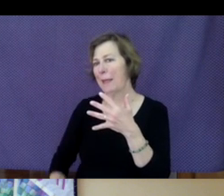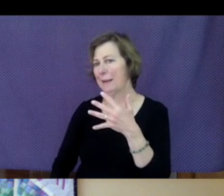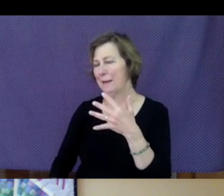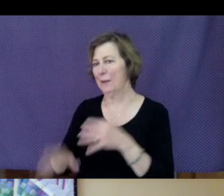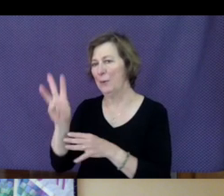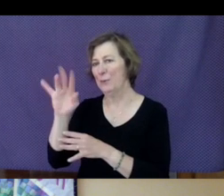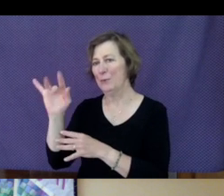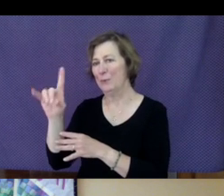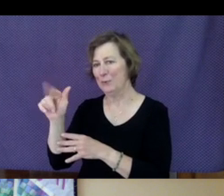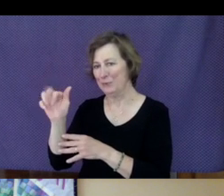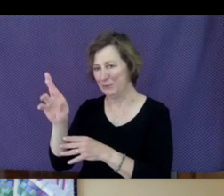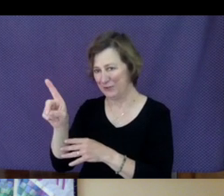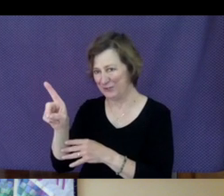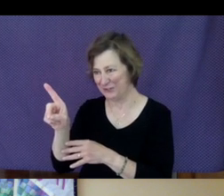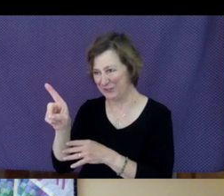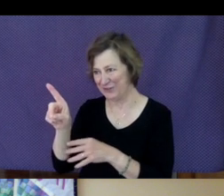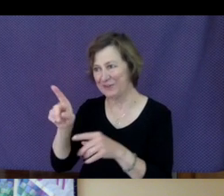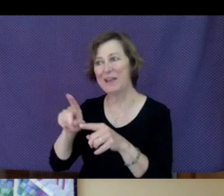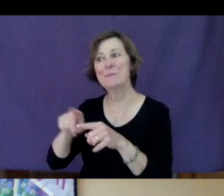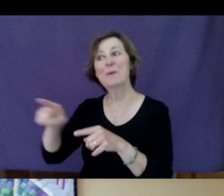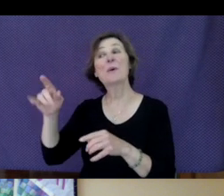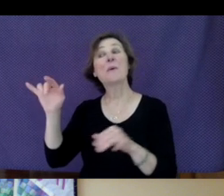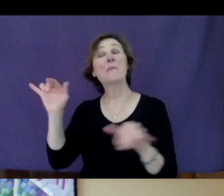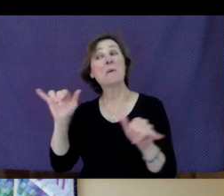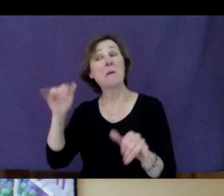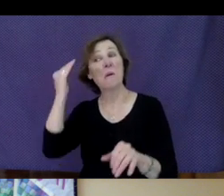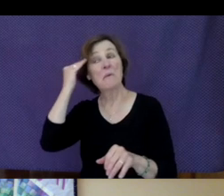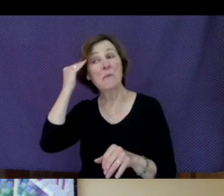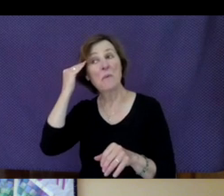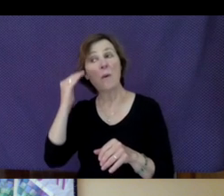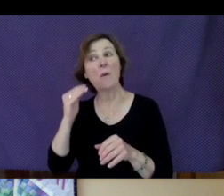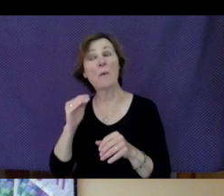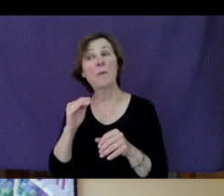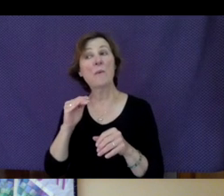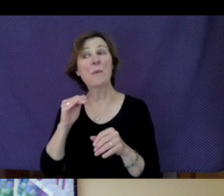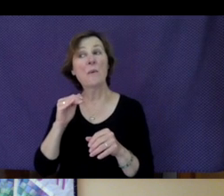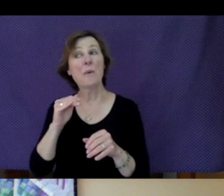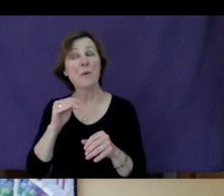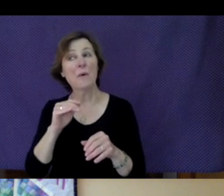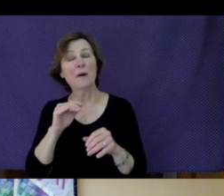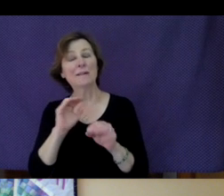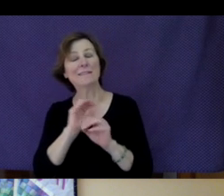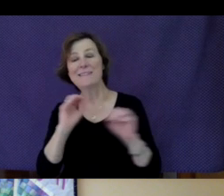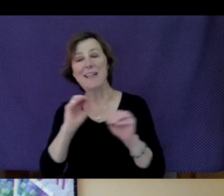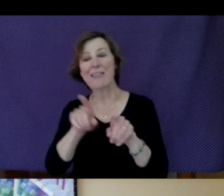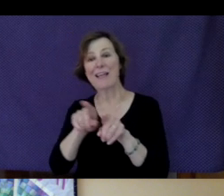Is there's also no such thing as a pure bred muggle, and that's a non-magic folk,